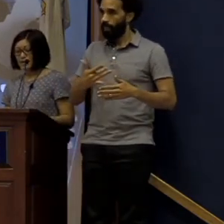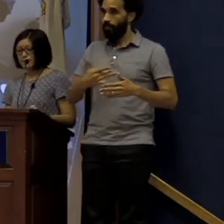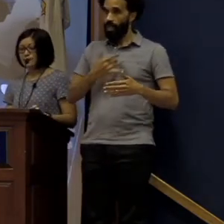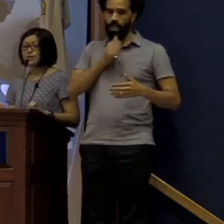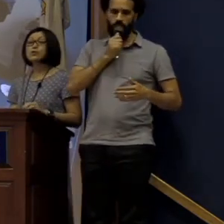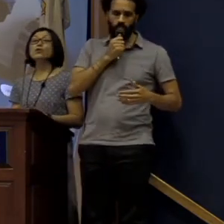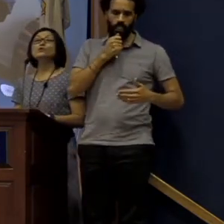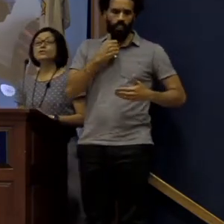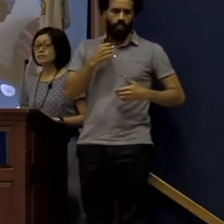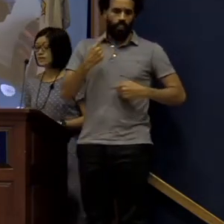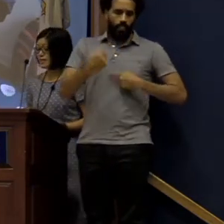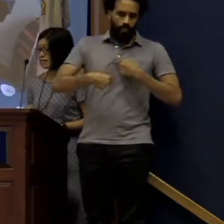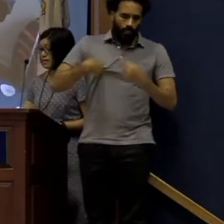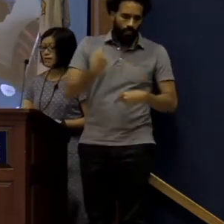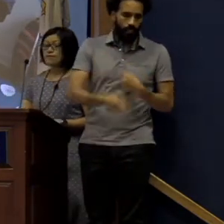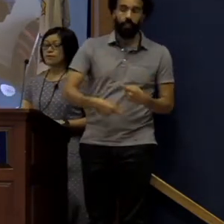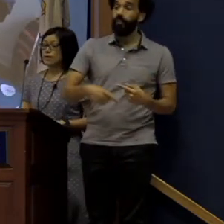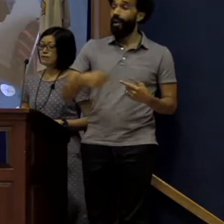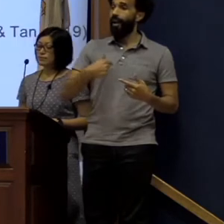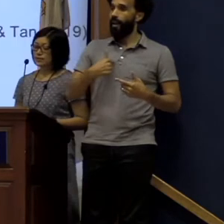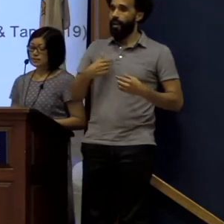The goal was to seek for a rightful presence